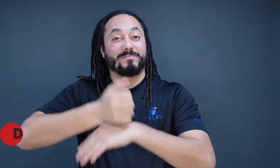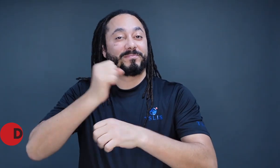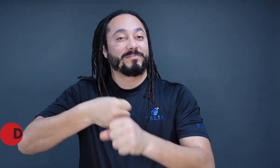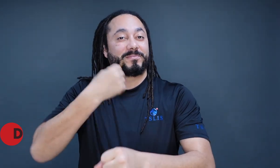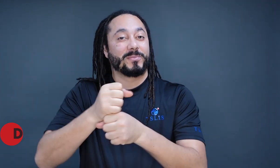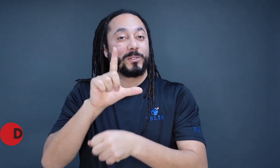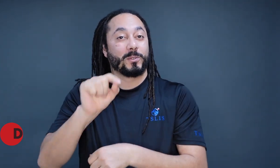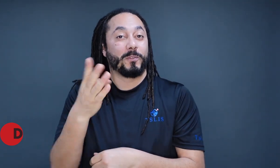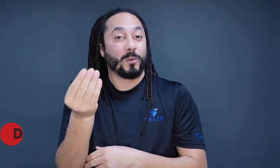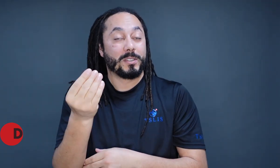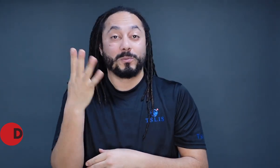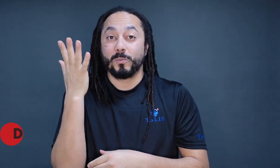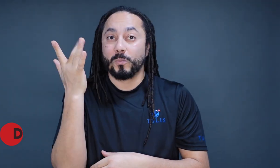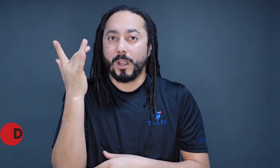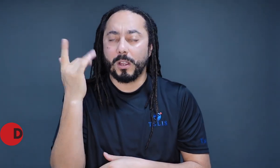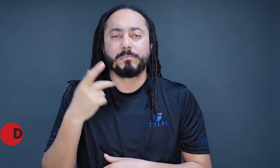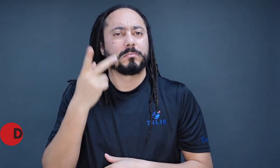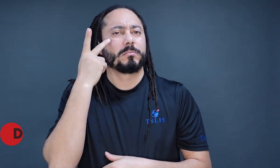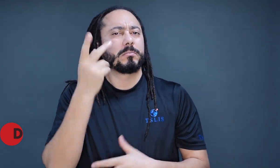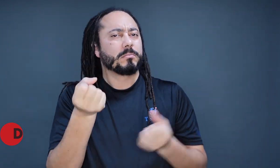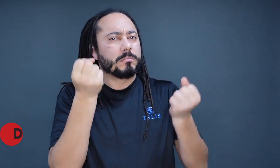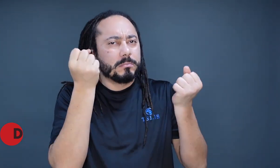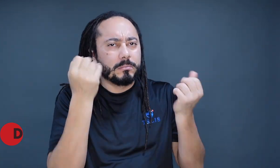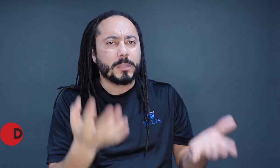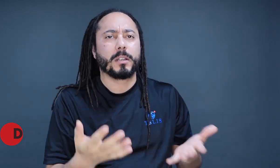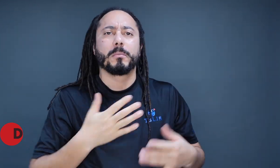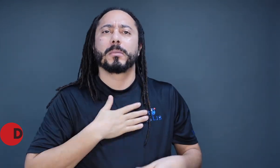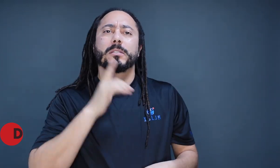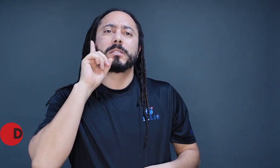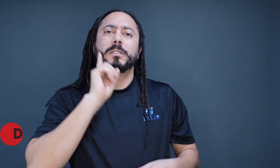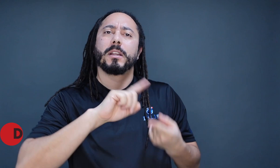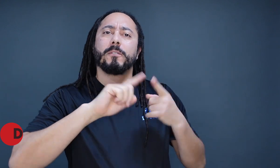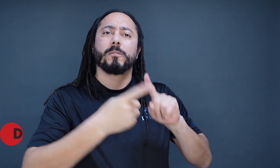many of my Deaf friends were struggling to find interpreters and